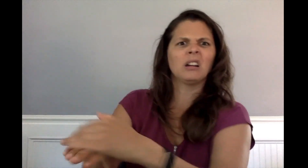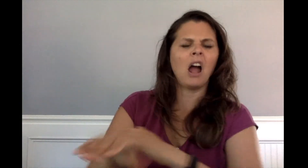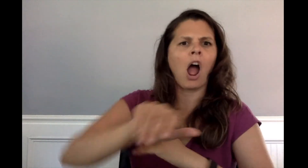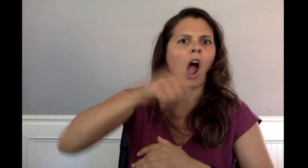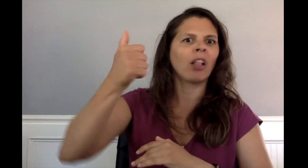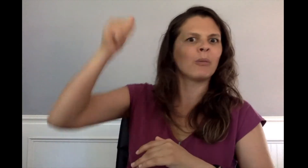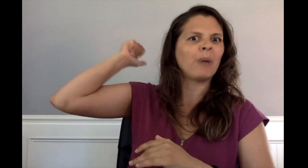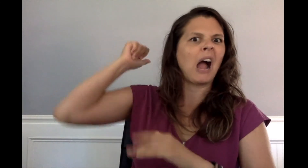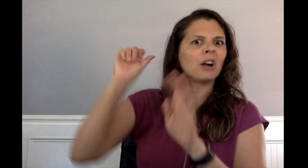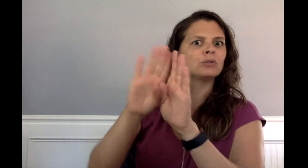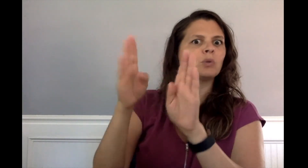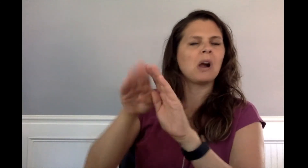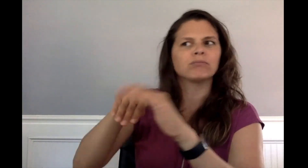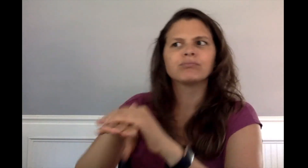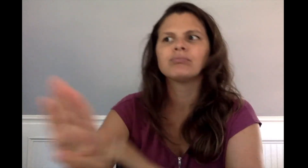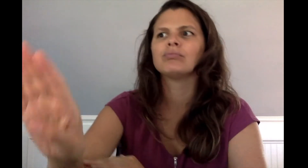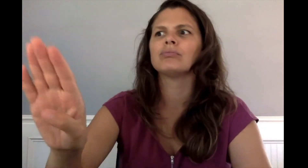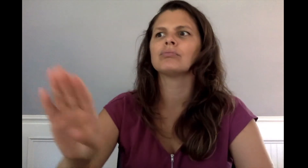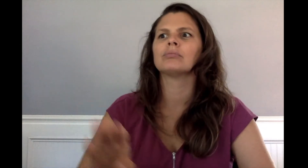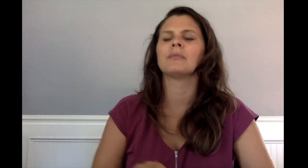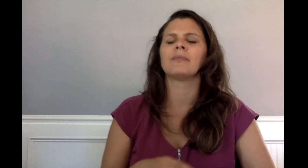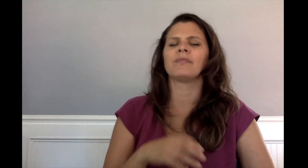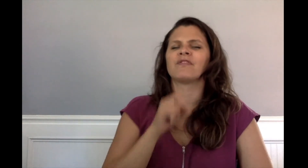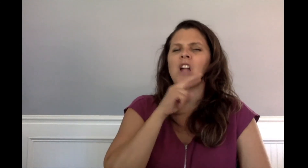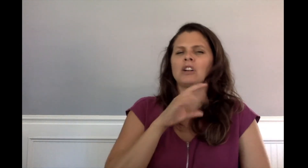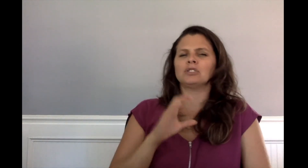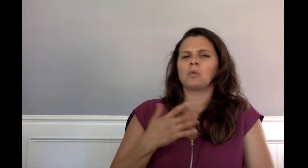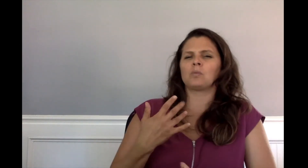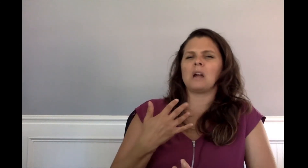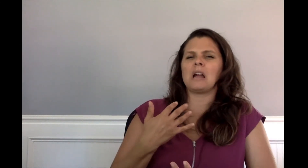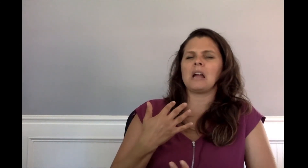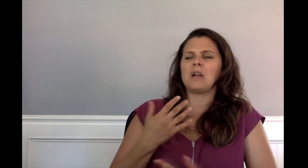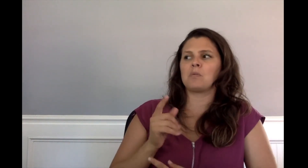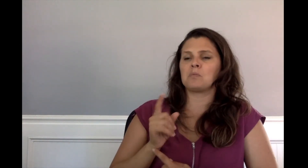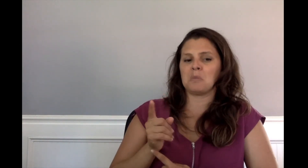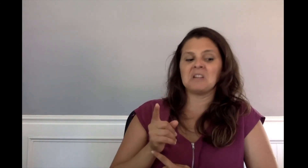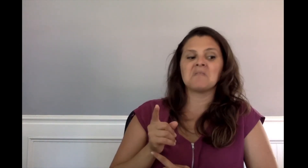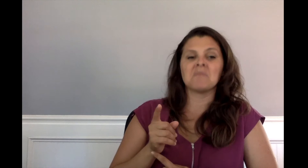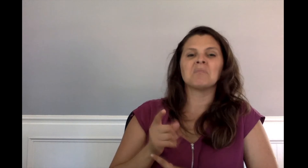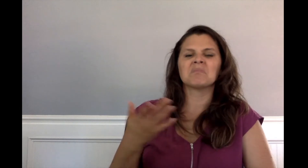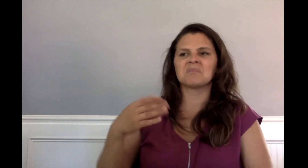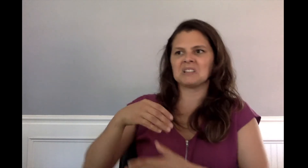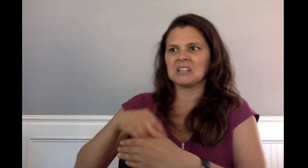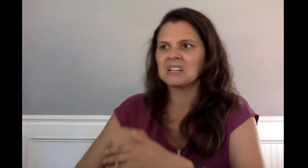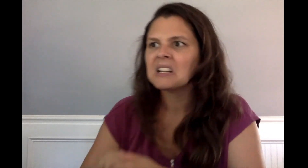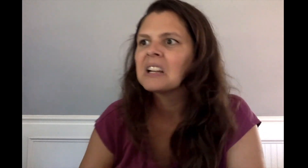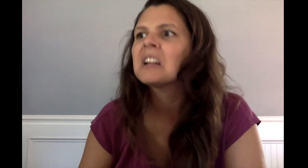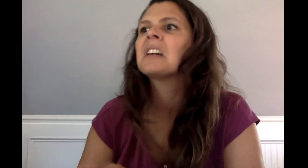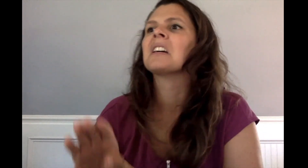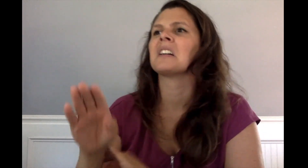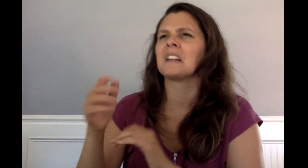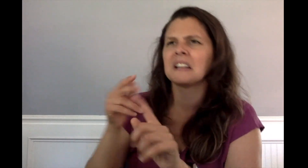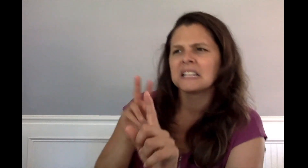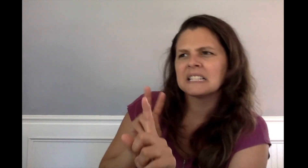and slipped inside the back entrance. They waited a minute. Then they followed Toni inside,